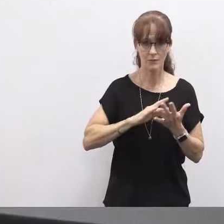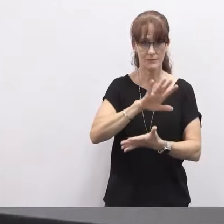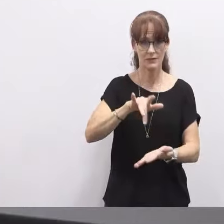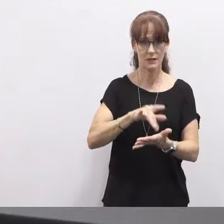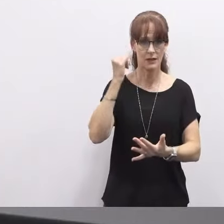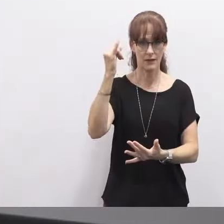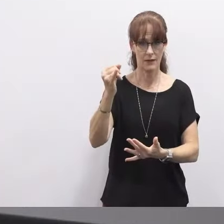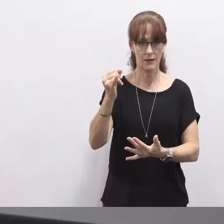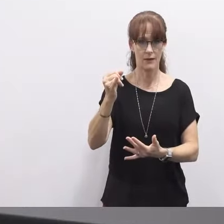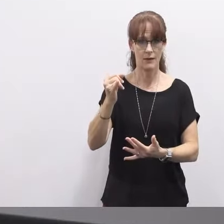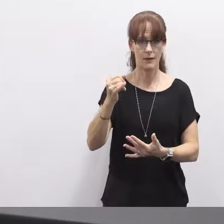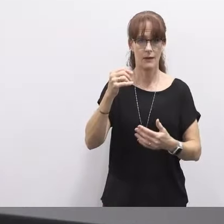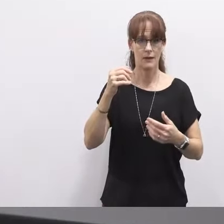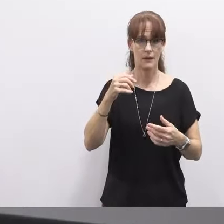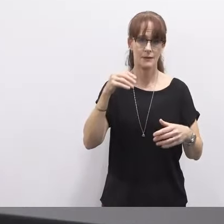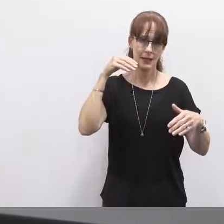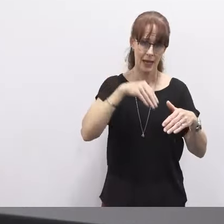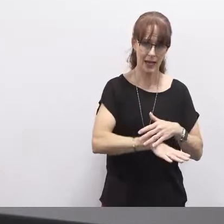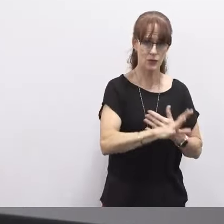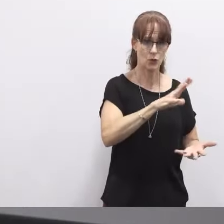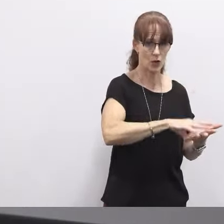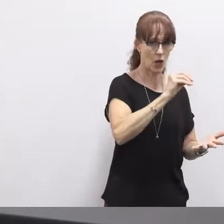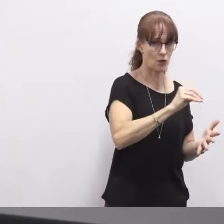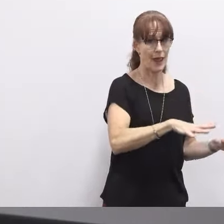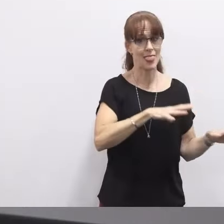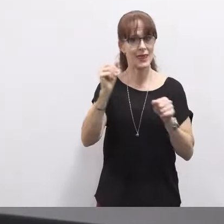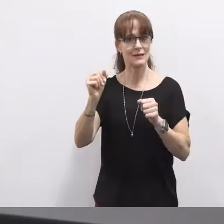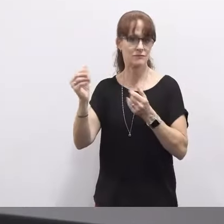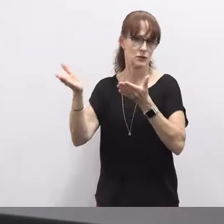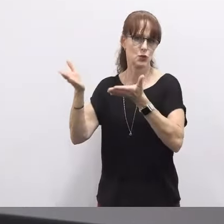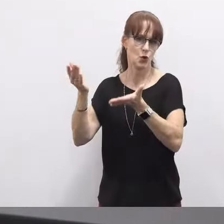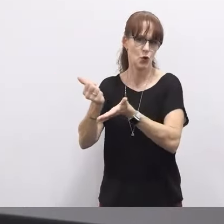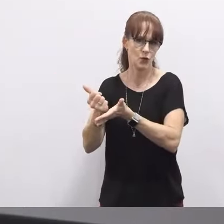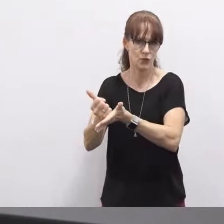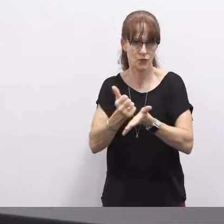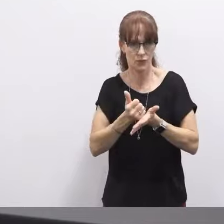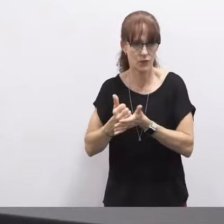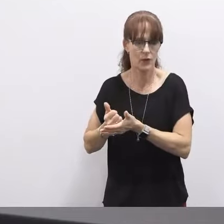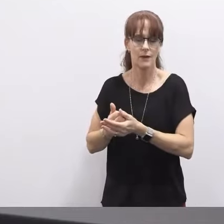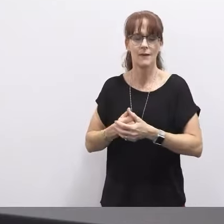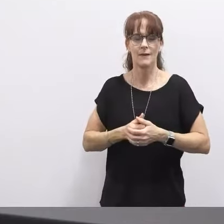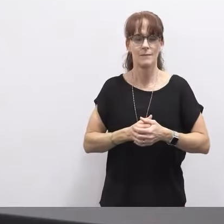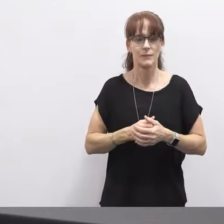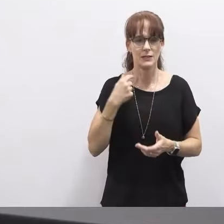of enter to learn and exit to serve. So we have a lot of classes throughout our years, that focus specifically on advocacy